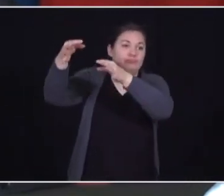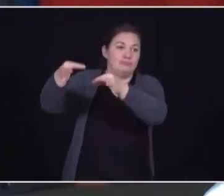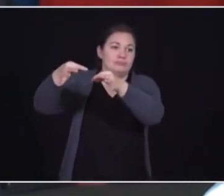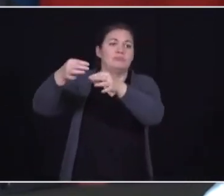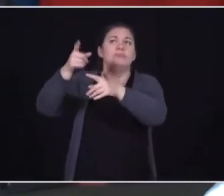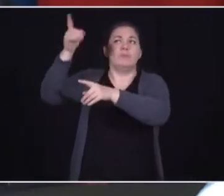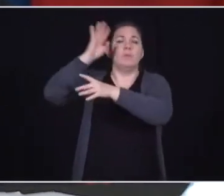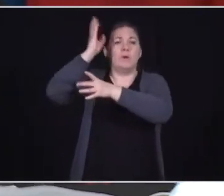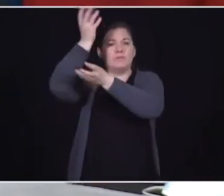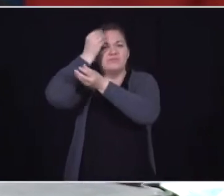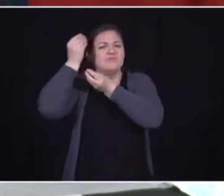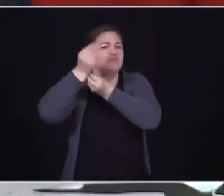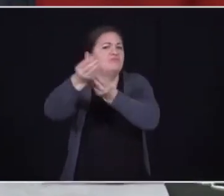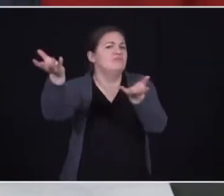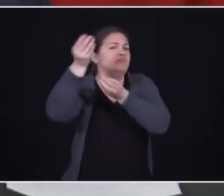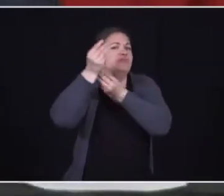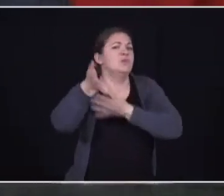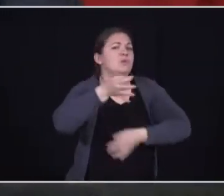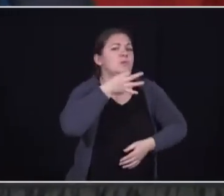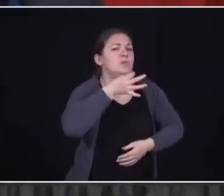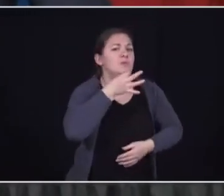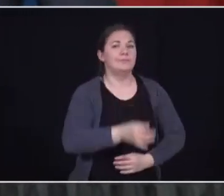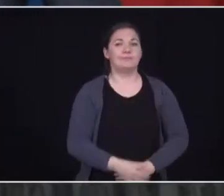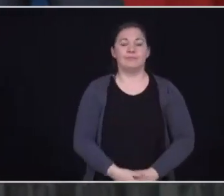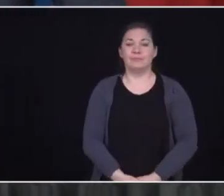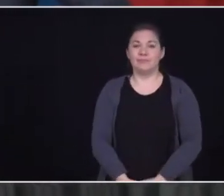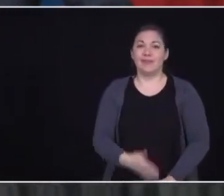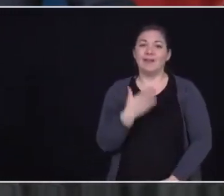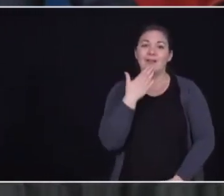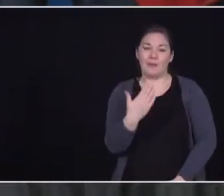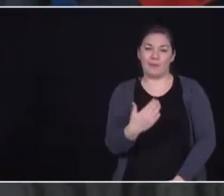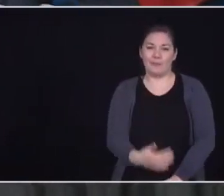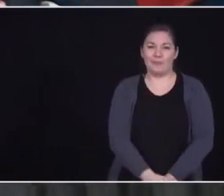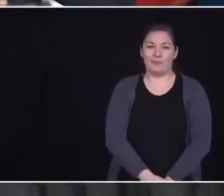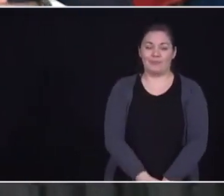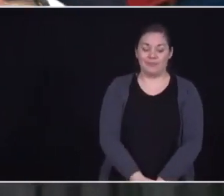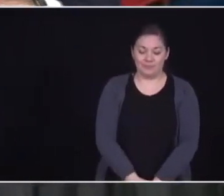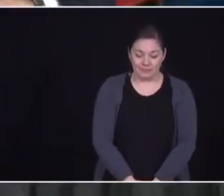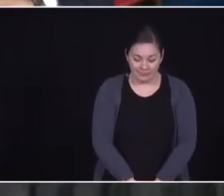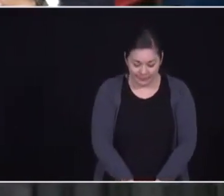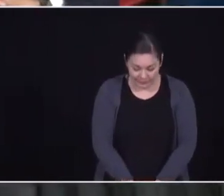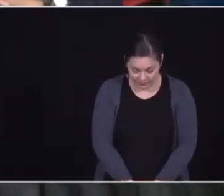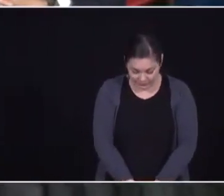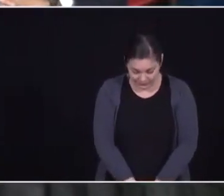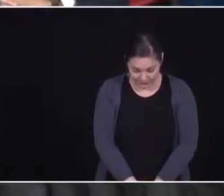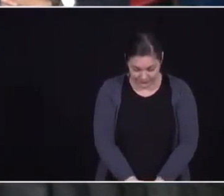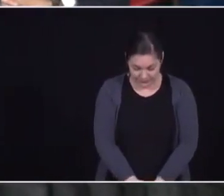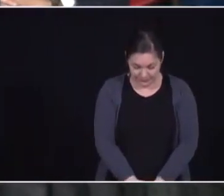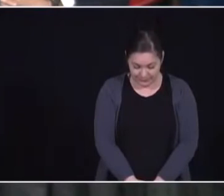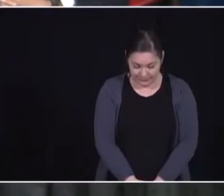those discussions will then be brought to the task force for consideration and as those decisions are made, I anticipate they